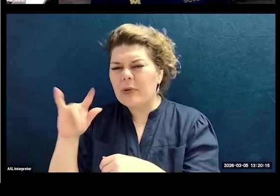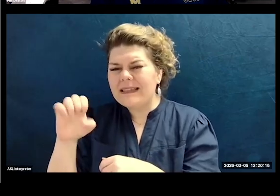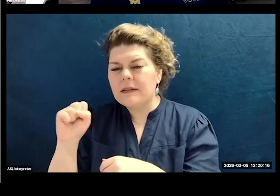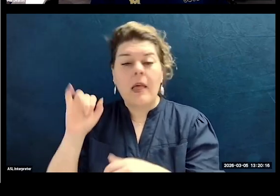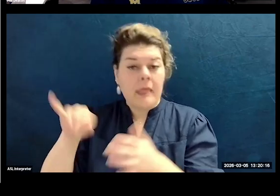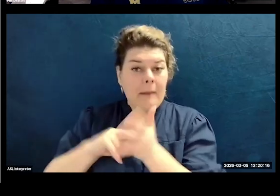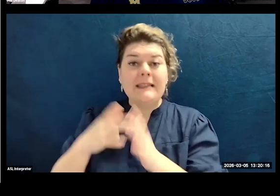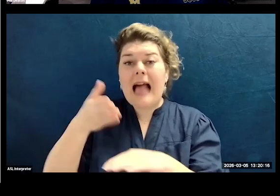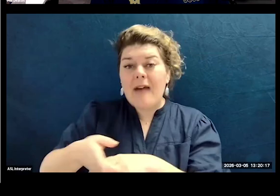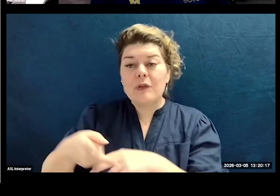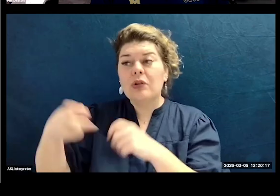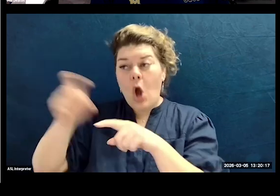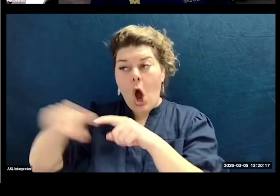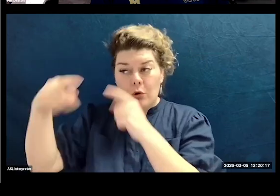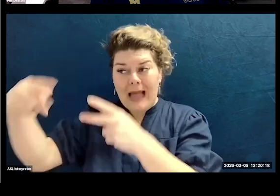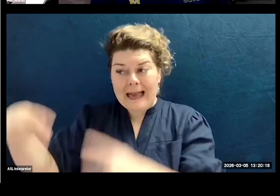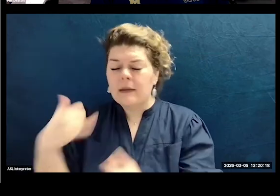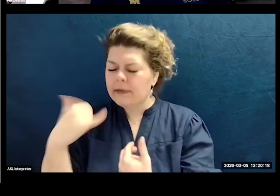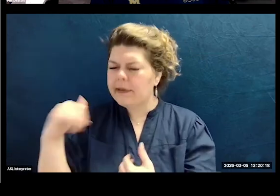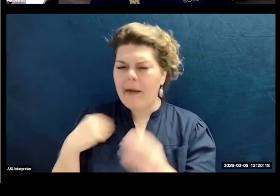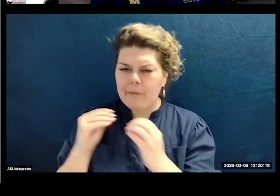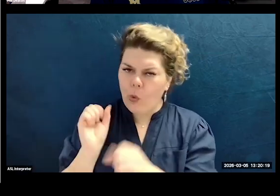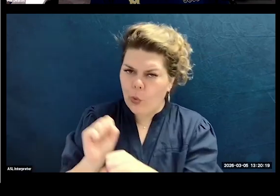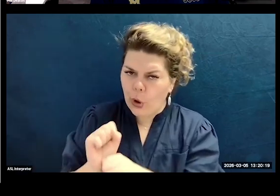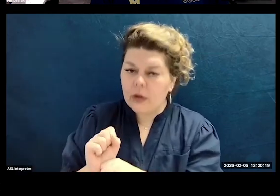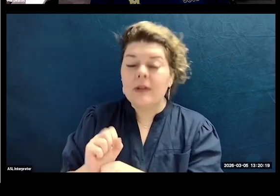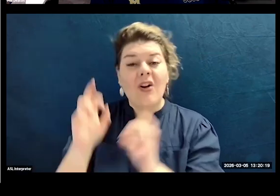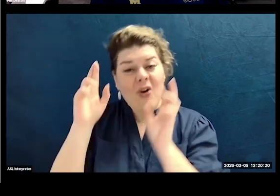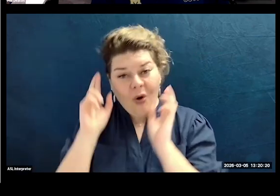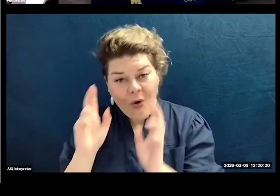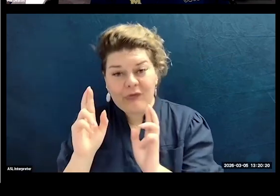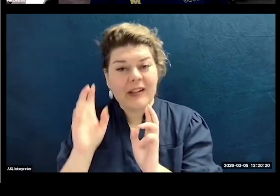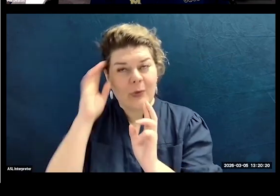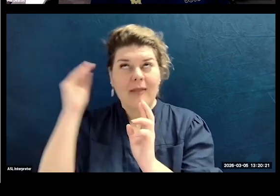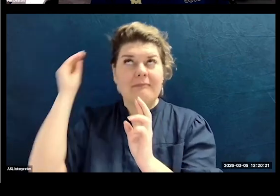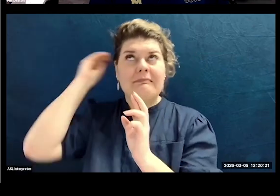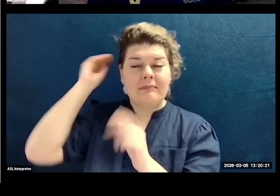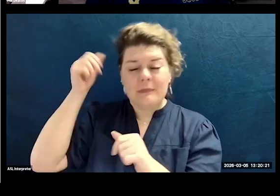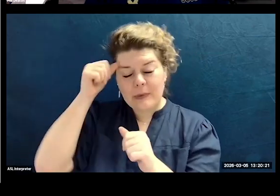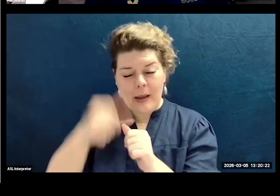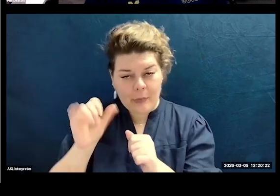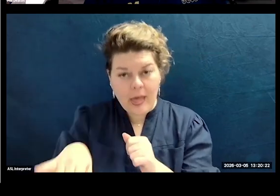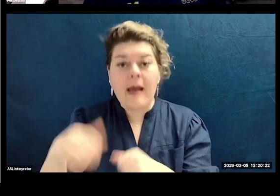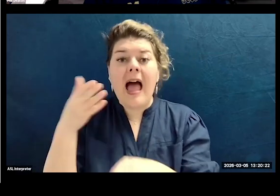after running your auto-tagging. And we hope that that is a takeaway that you'll have from this. After you auto-tag, you'll wanna manually review,